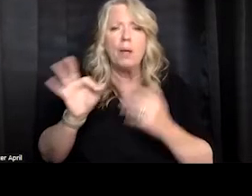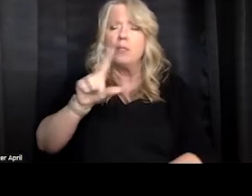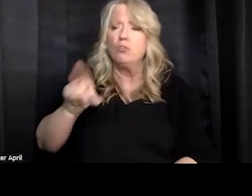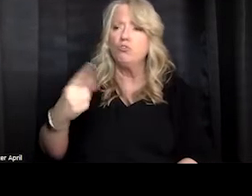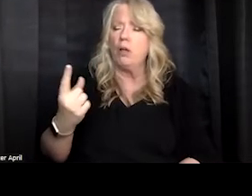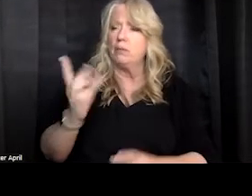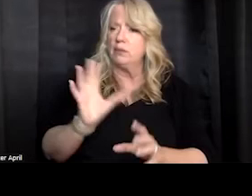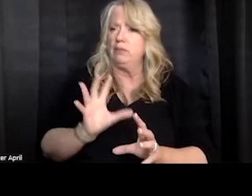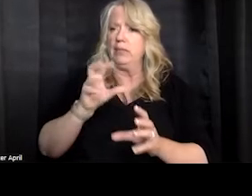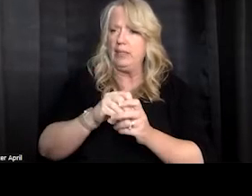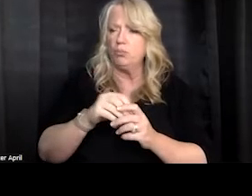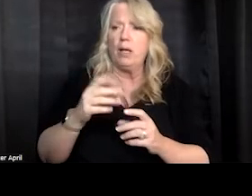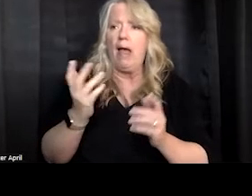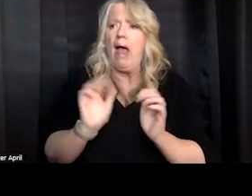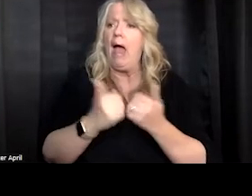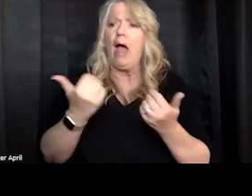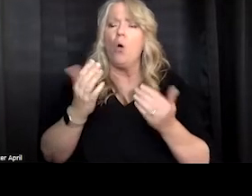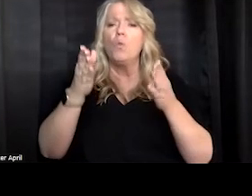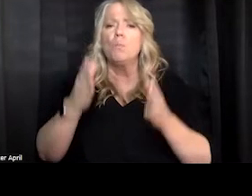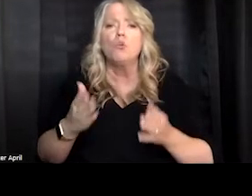'S WISHES IN CLOUDING CHOICES OF MEDICATIONS INCLUDING